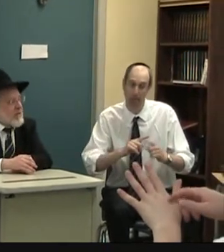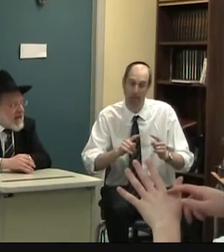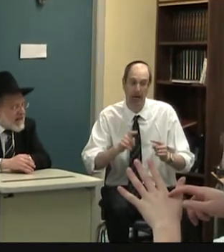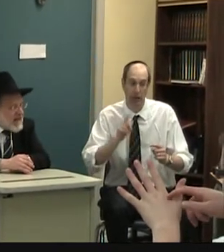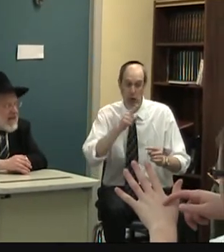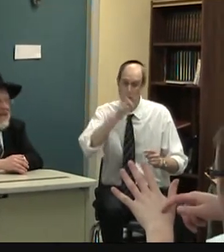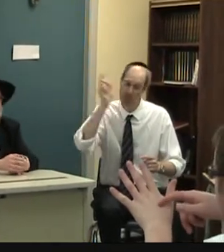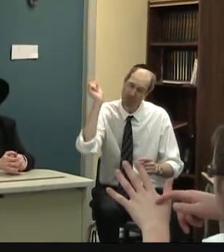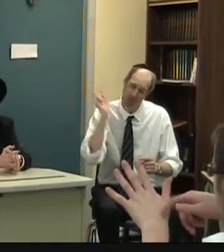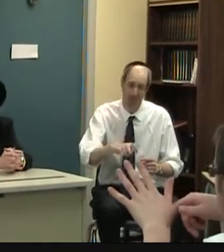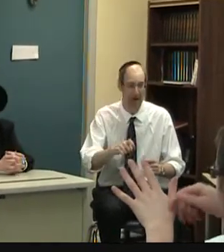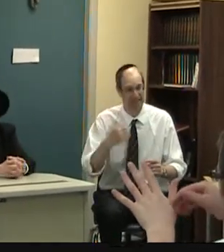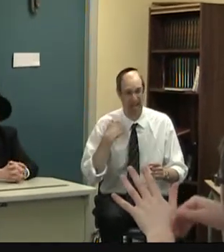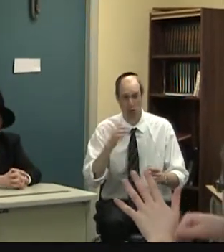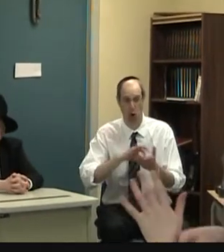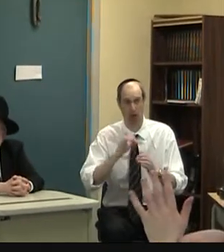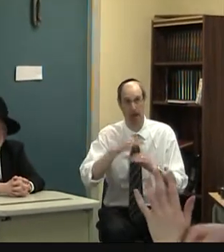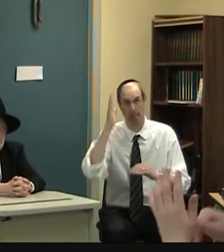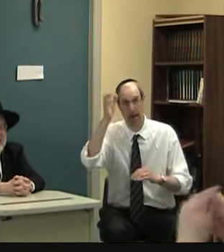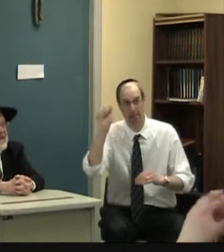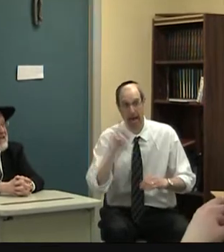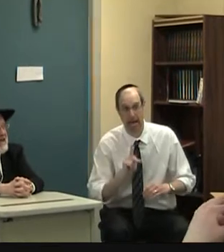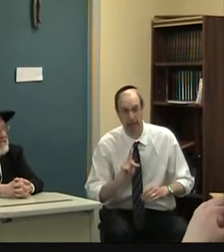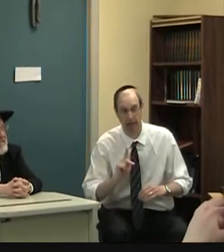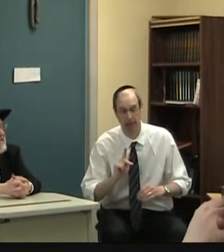And the queer turned so disgusted and the fuss it says